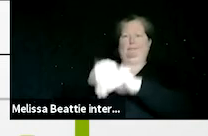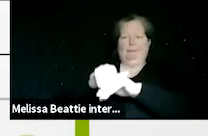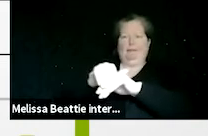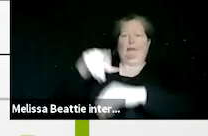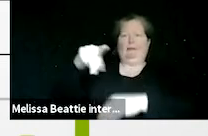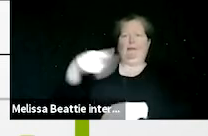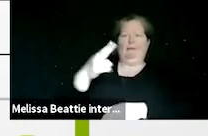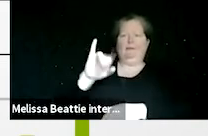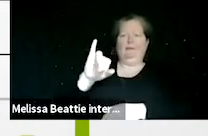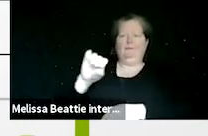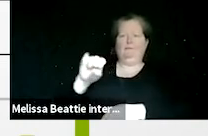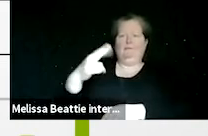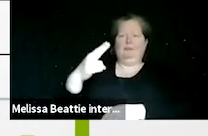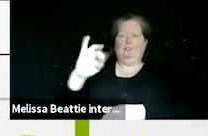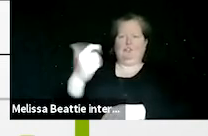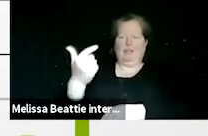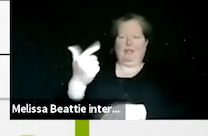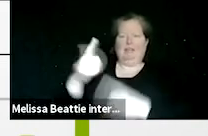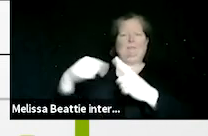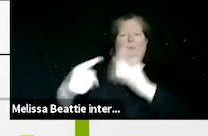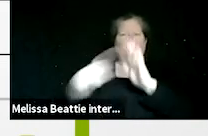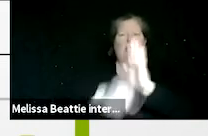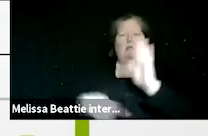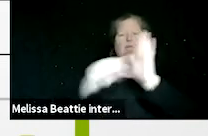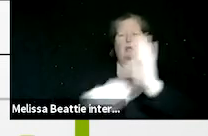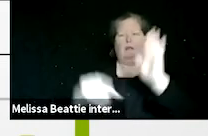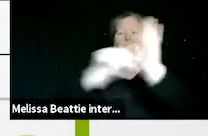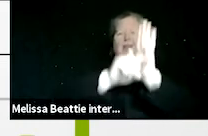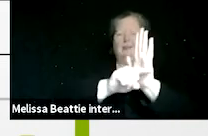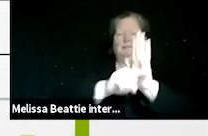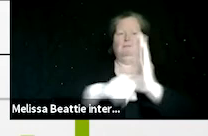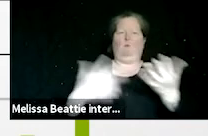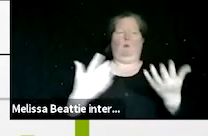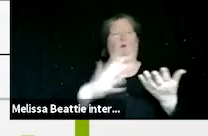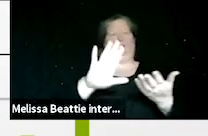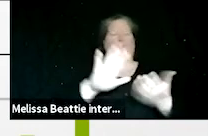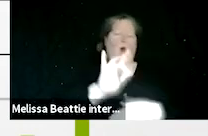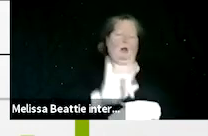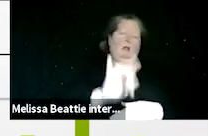Ben Woelk: Is always about the negatives, it's a boy as well. What was your click rate. How many,